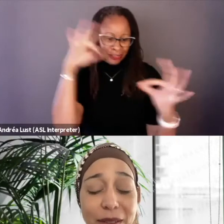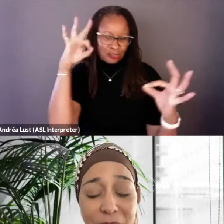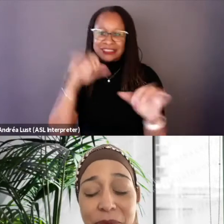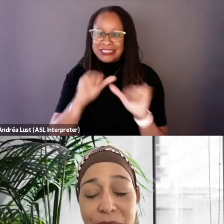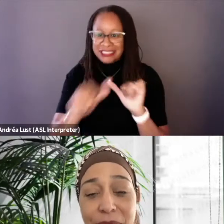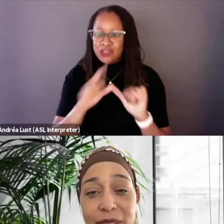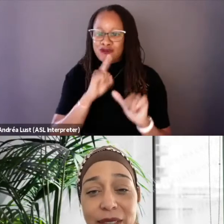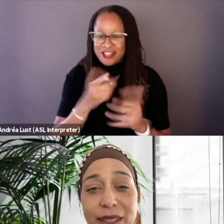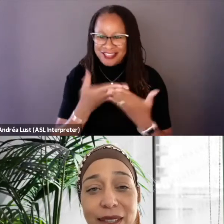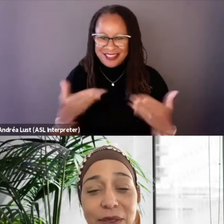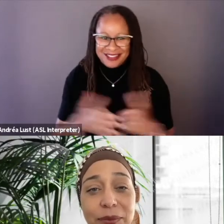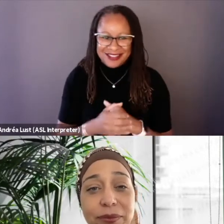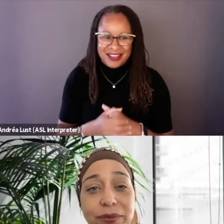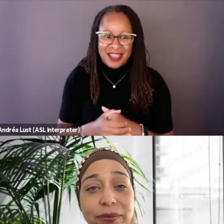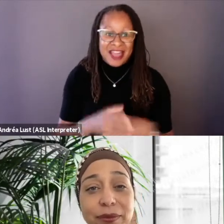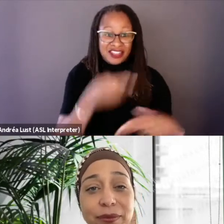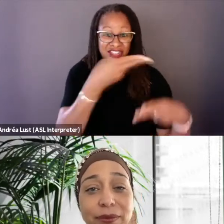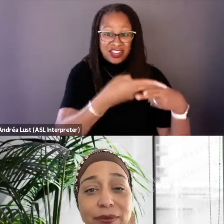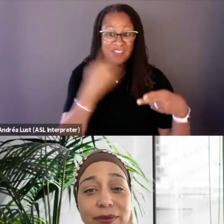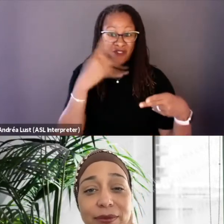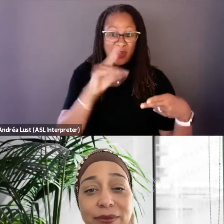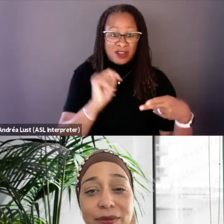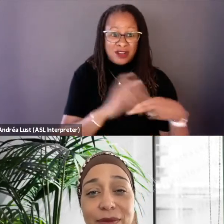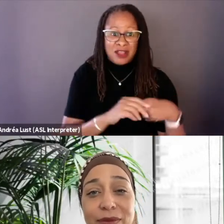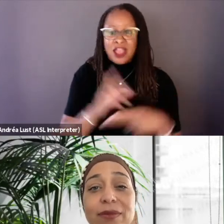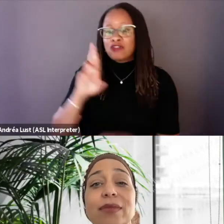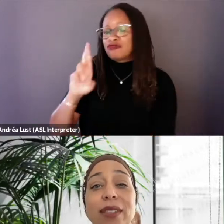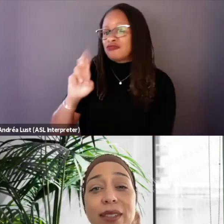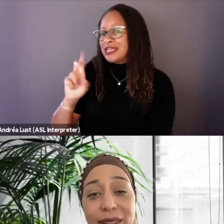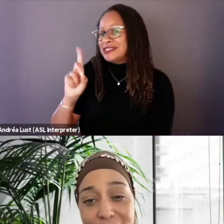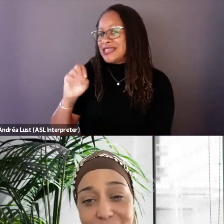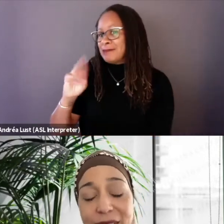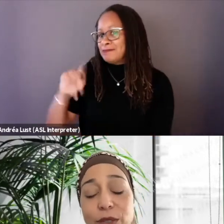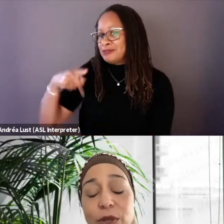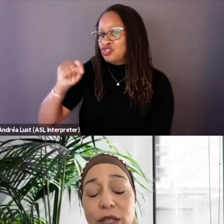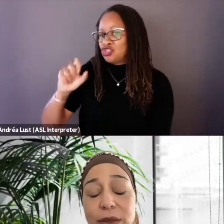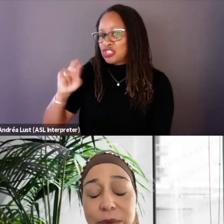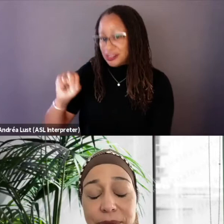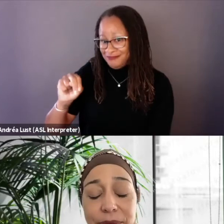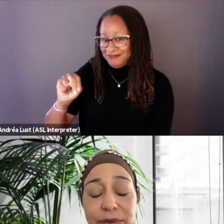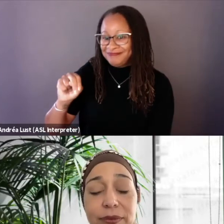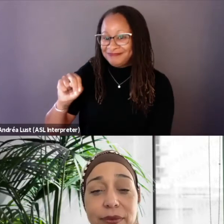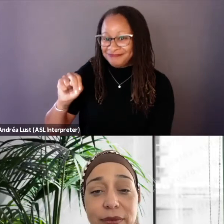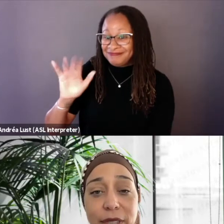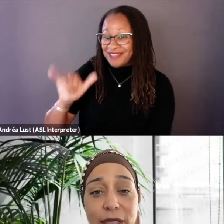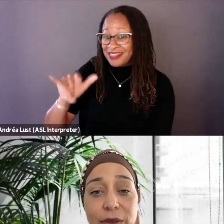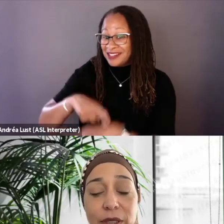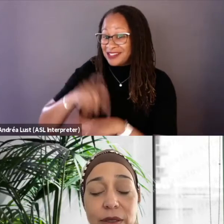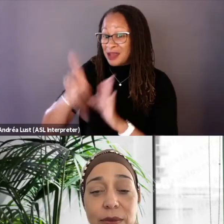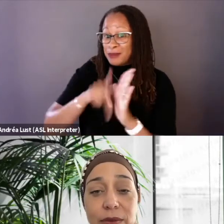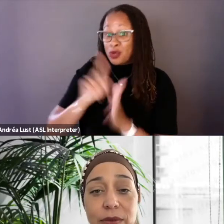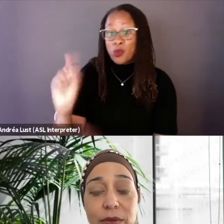There's even a name for that. It's called the redemption. The period where all of the voting rights